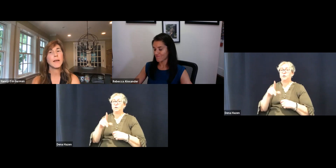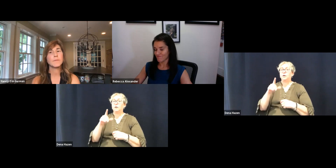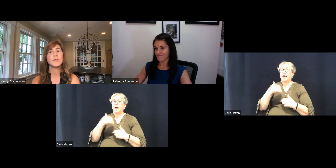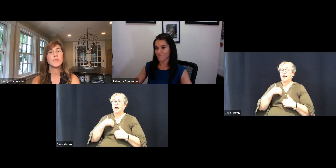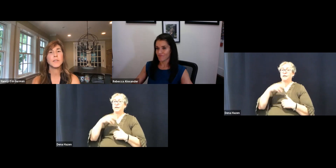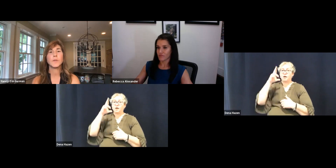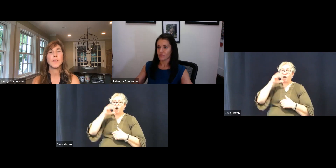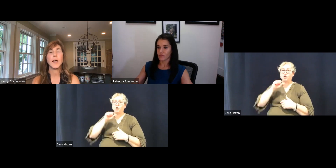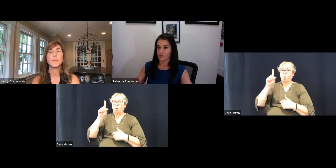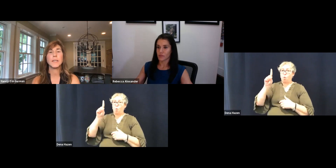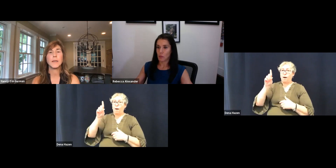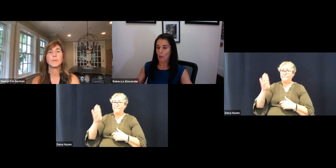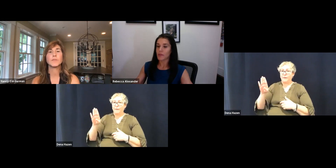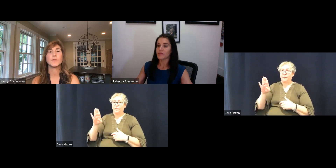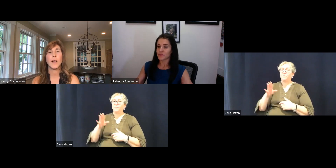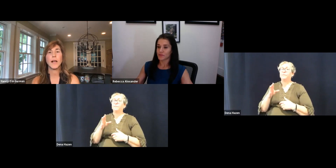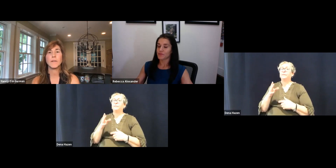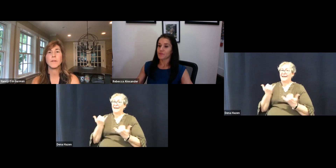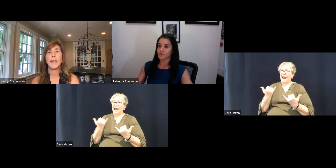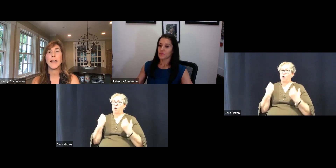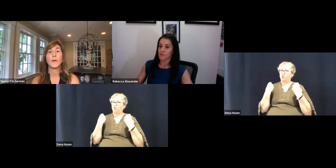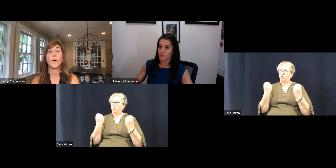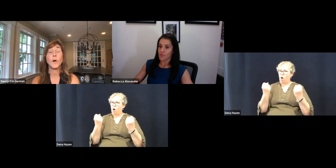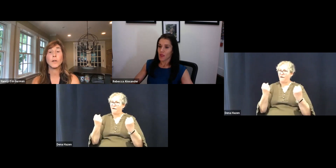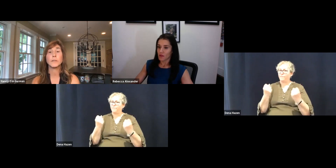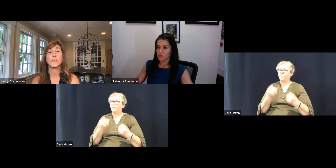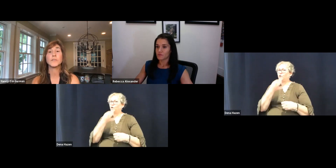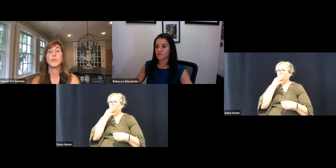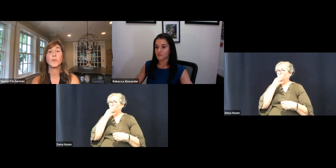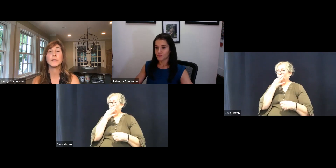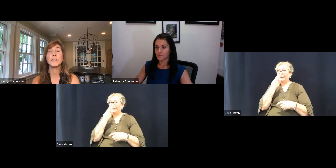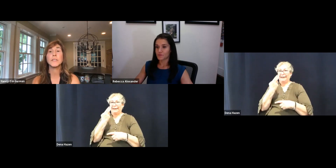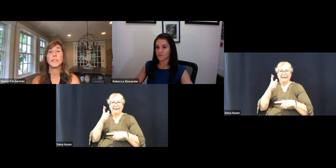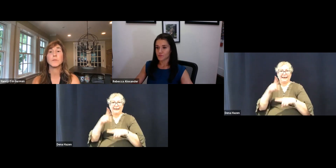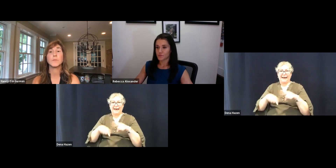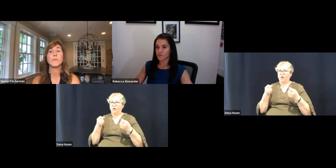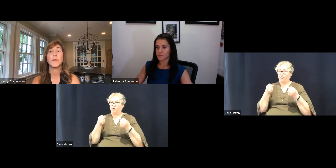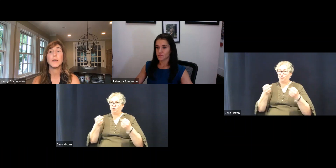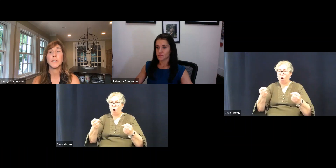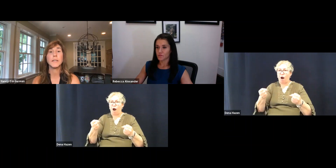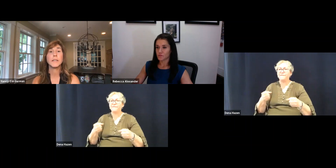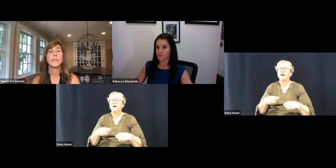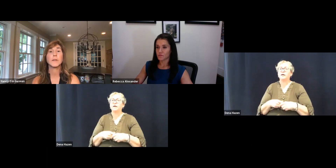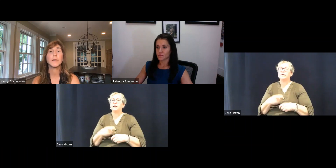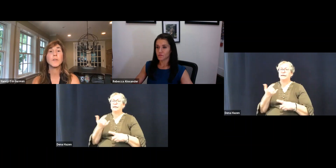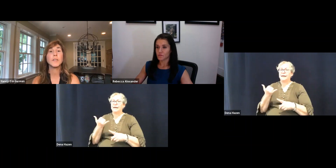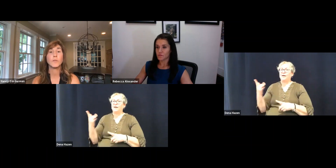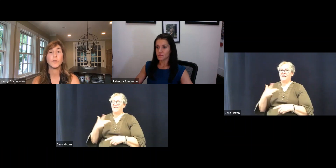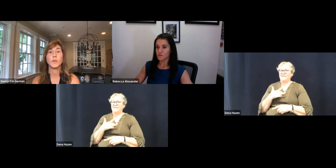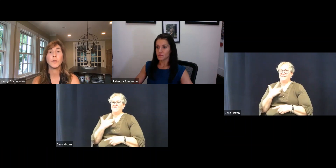have to deal with not being able to drive at all, and is currently dealing with feeling like a freeloader